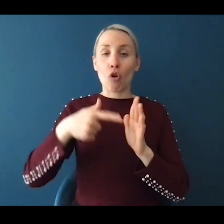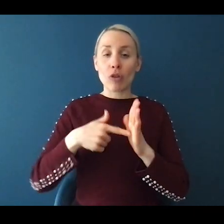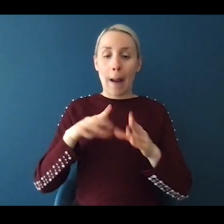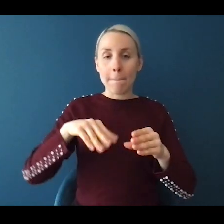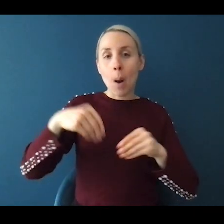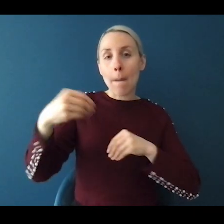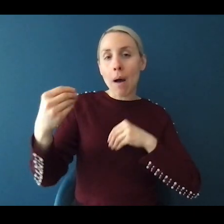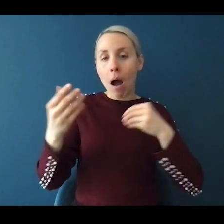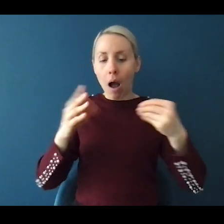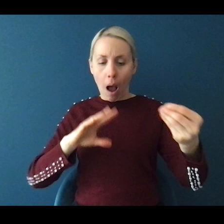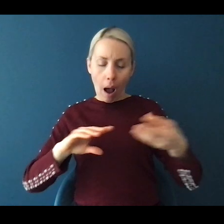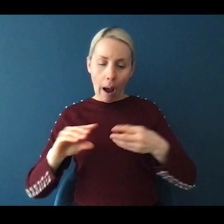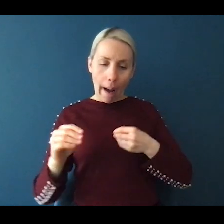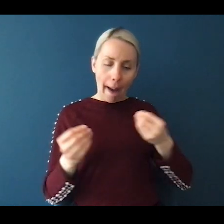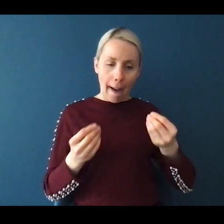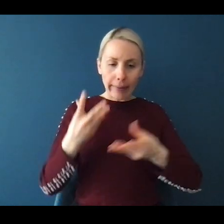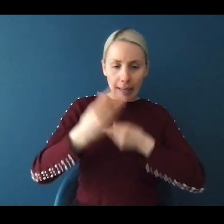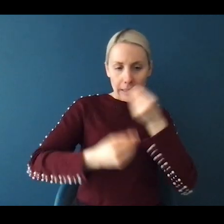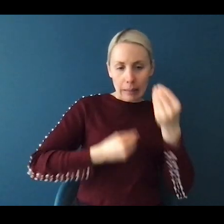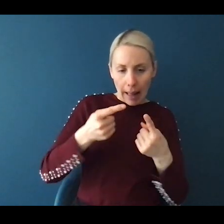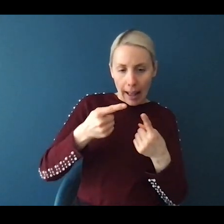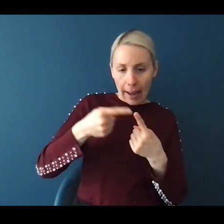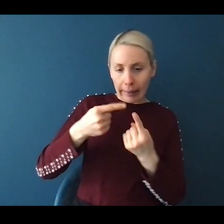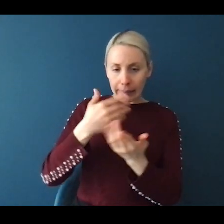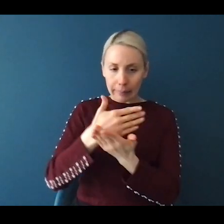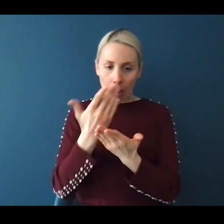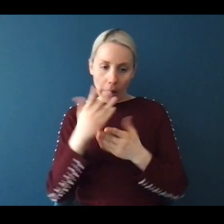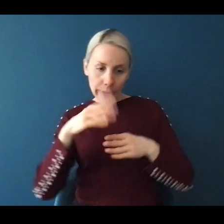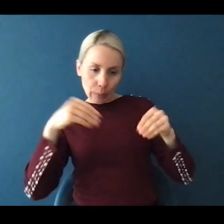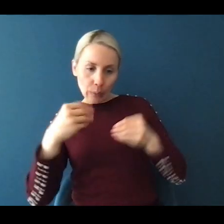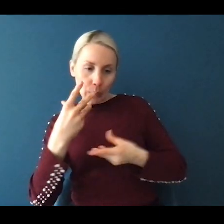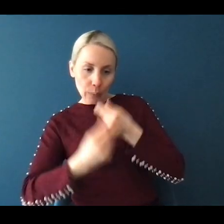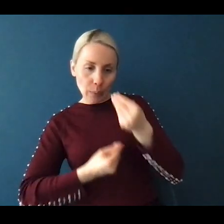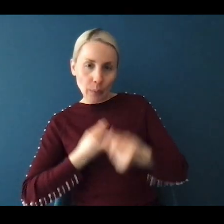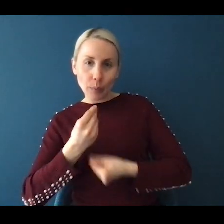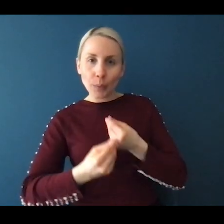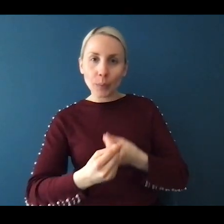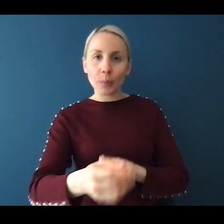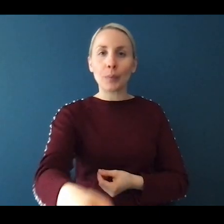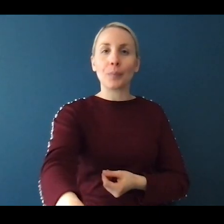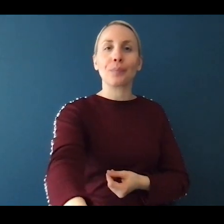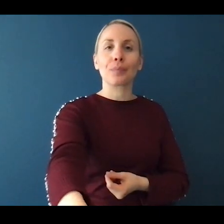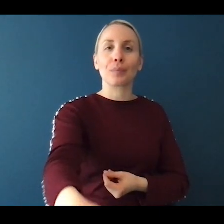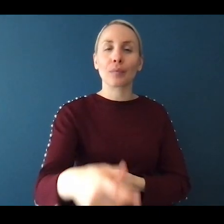your intentions and in really trying to get a better understanding of why do you want